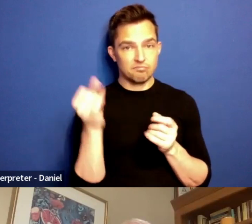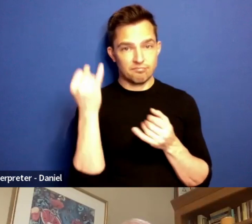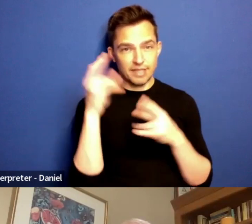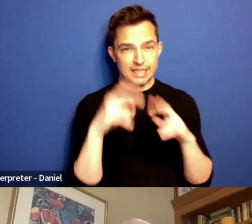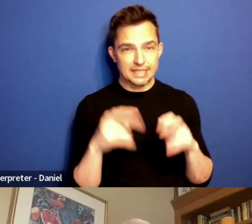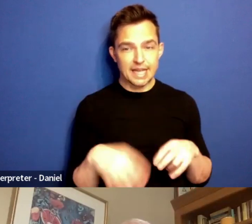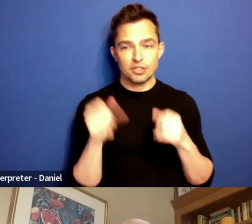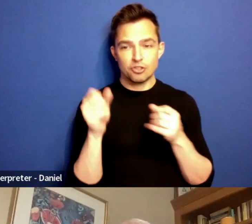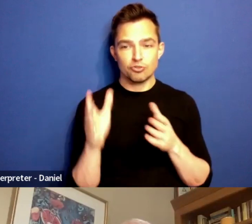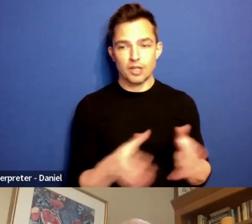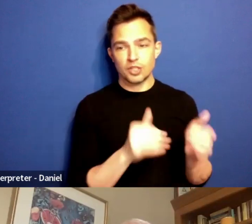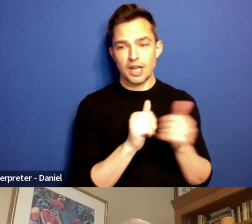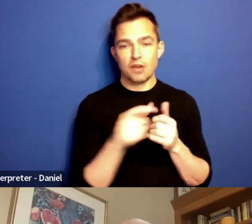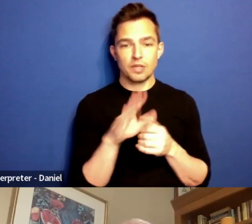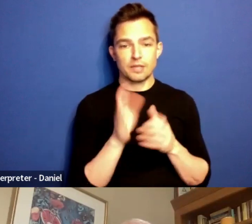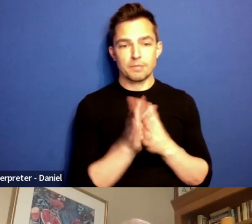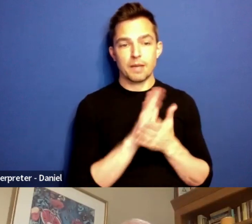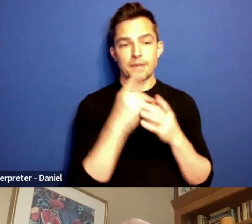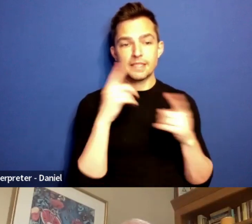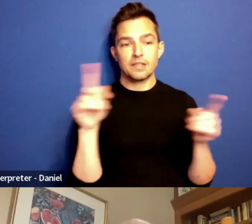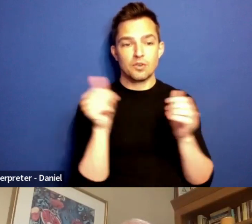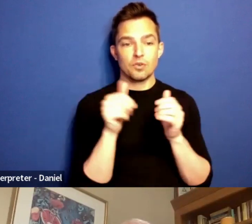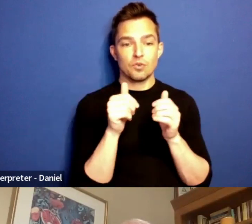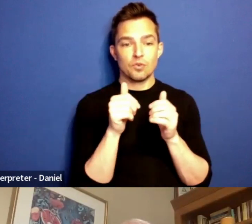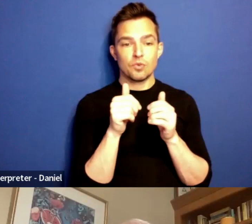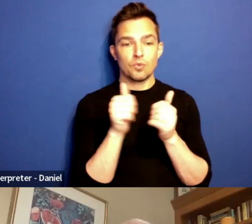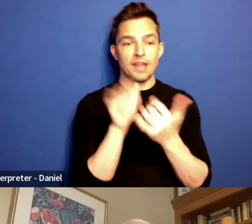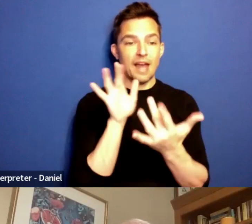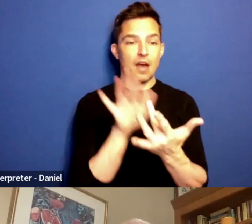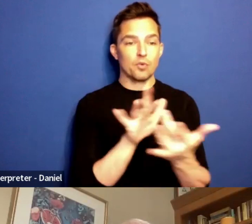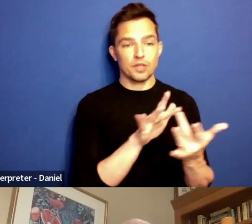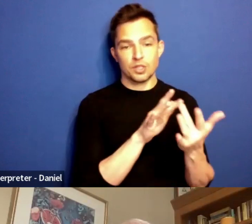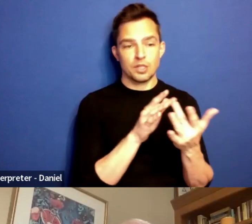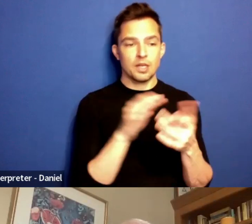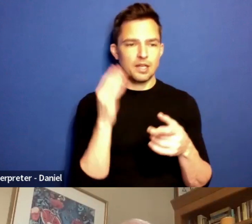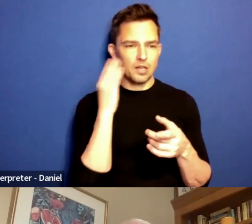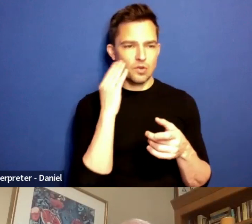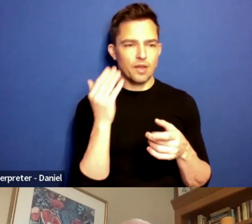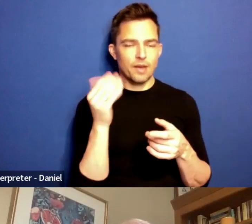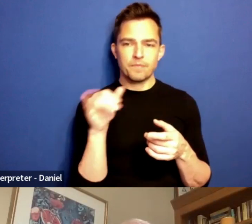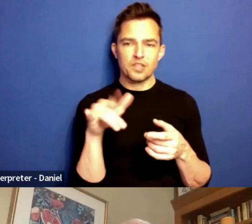to be effective with outreach, and, John, when you were talking, they added to that question to say, how do you even